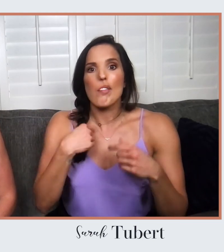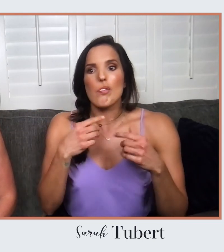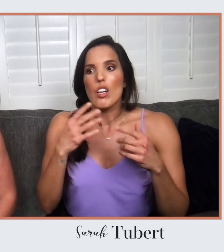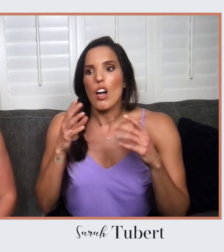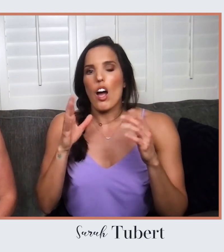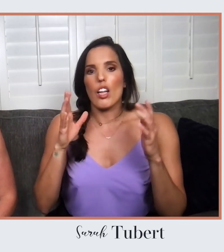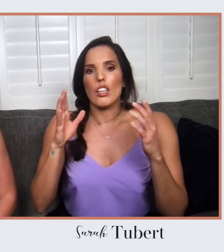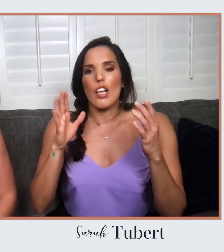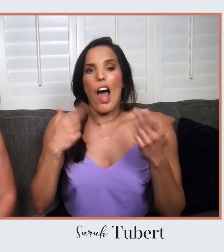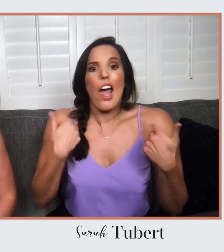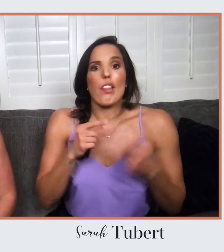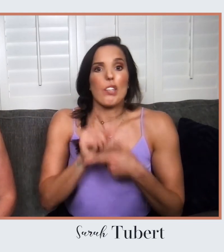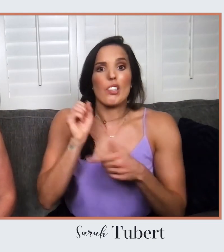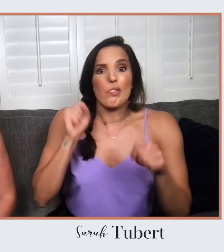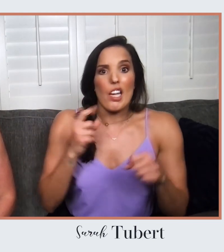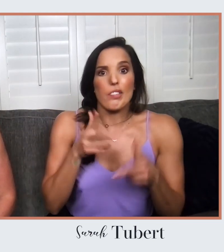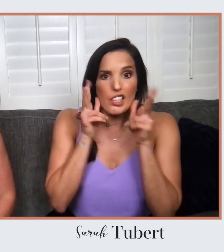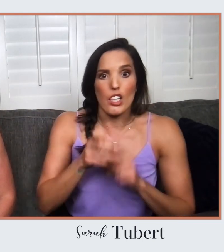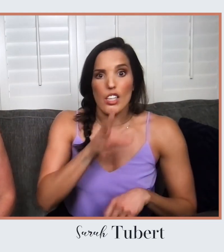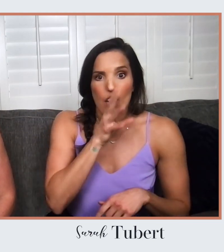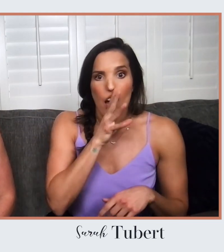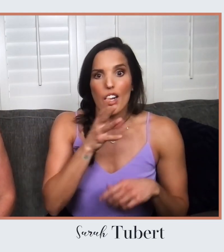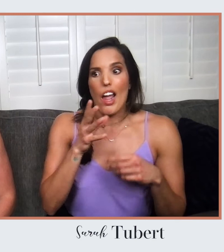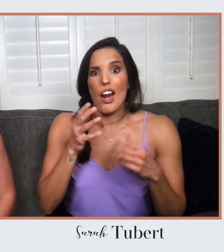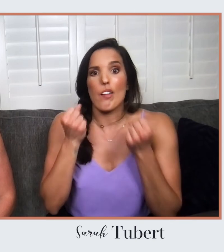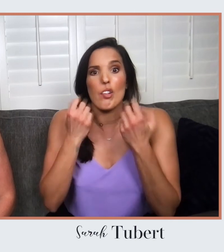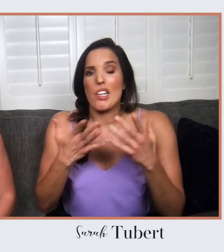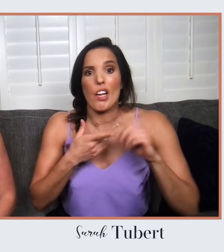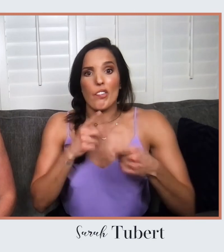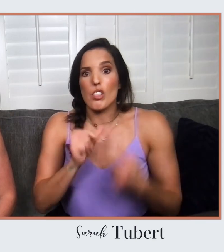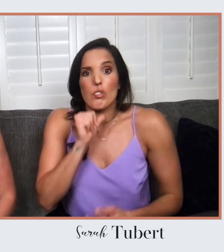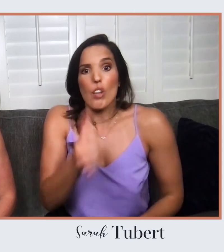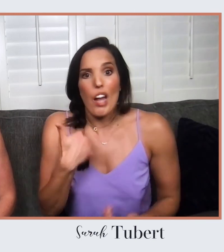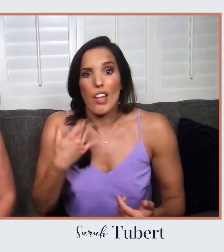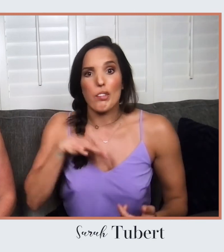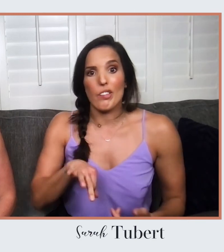And I have the privilege of being able to hear and talk. And I had so many of my friends who don't have that